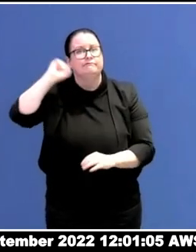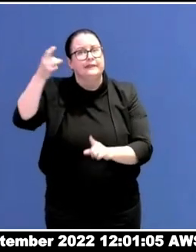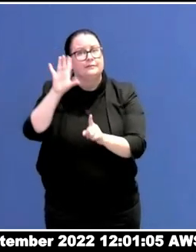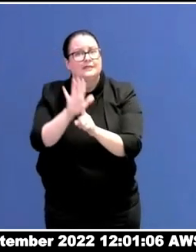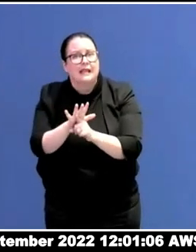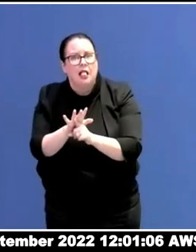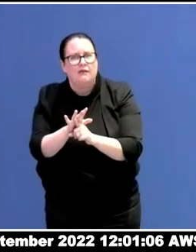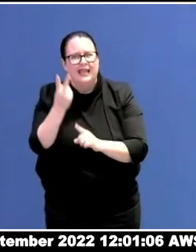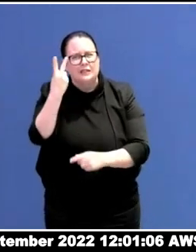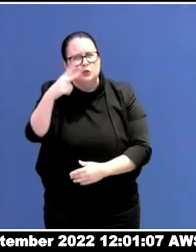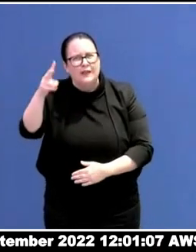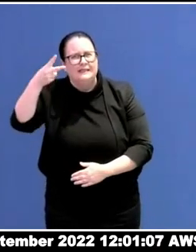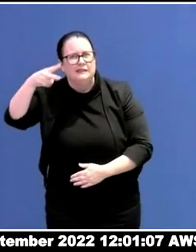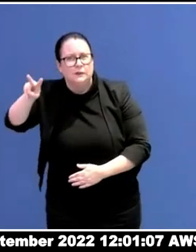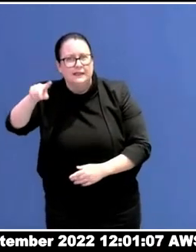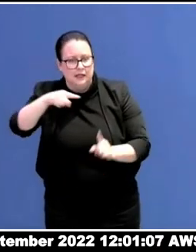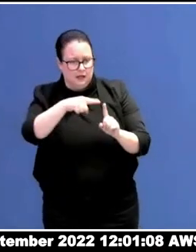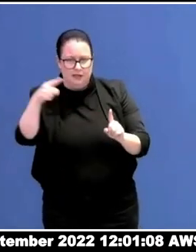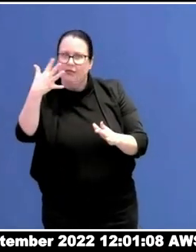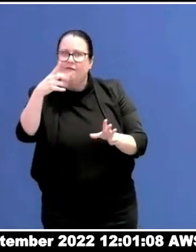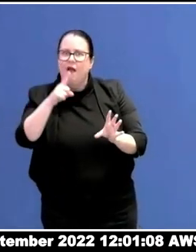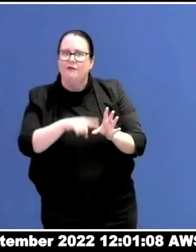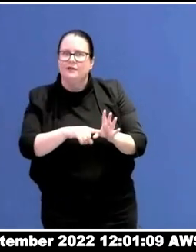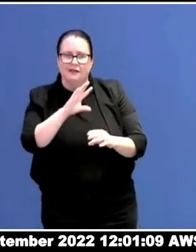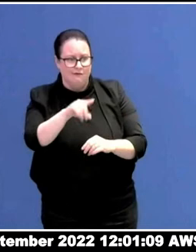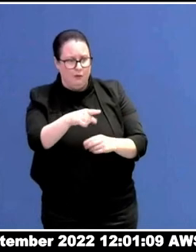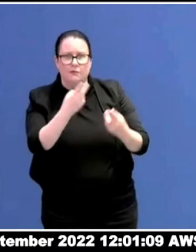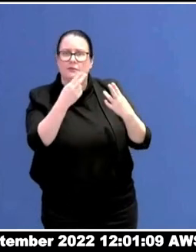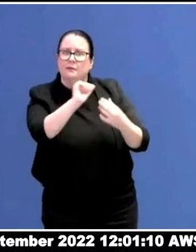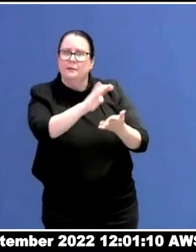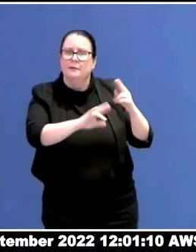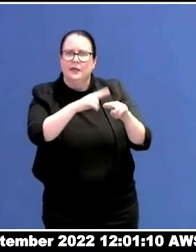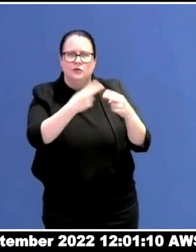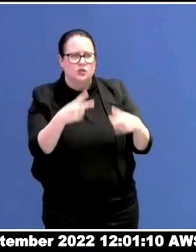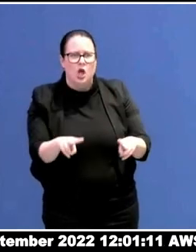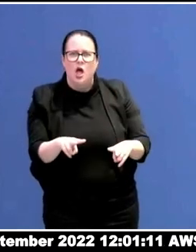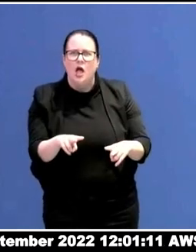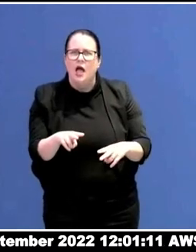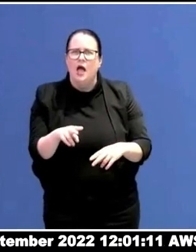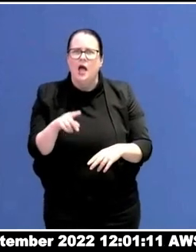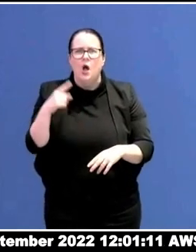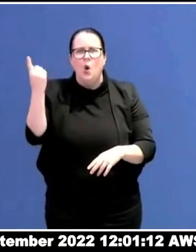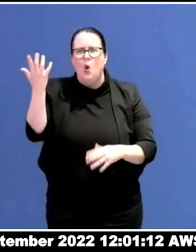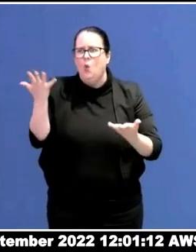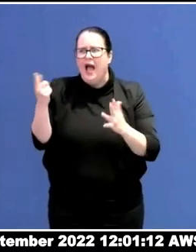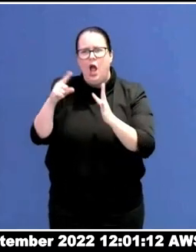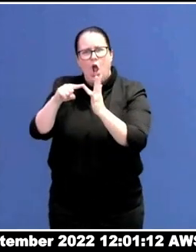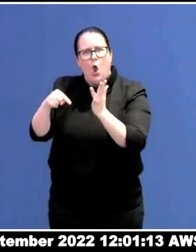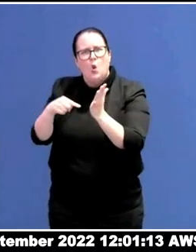So, I have to question, those that have disabilities, where is the occupational therapists? There is none.